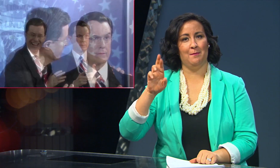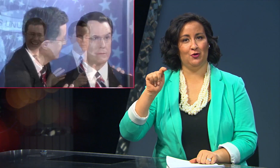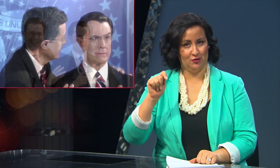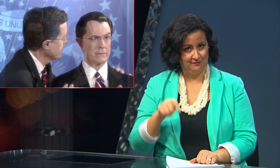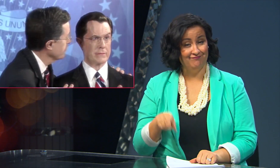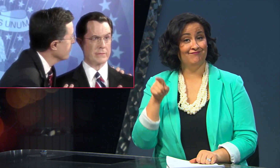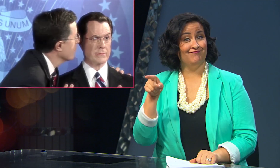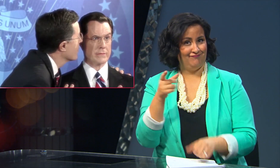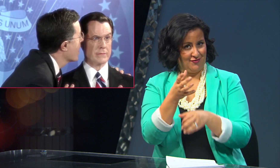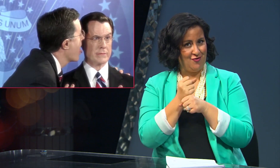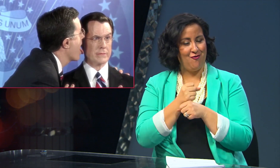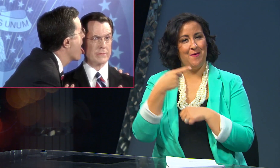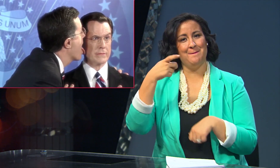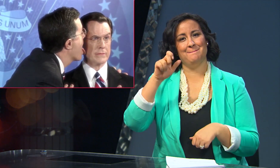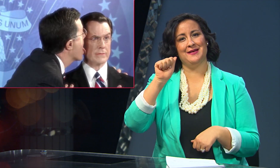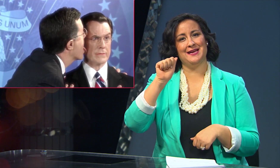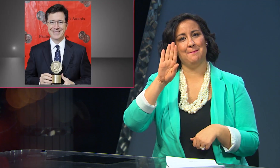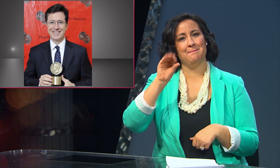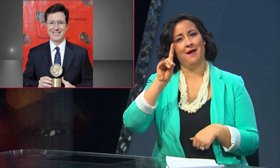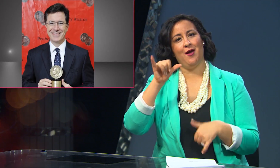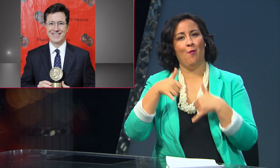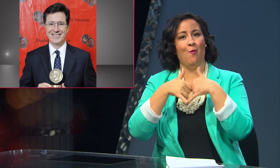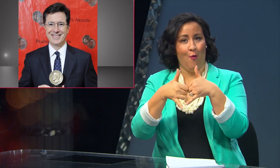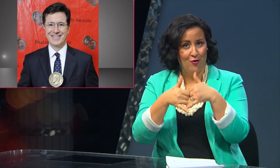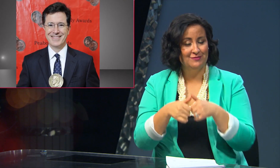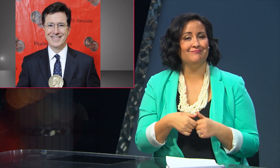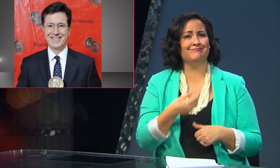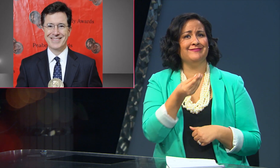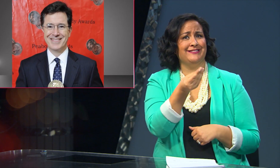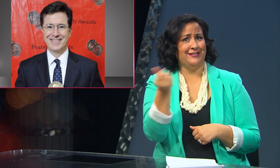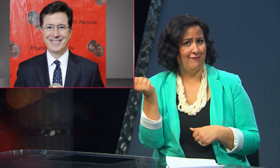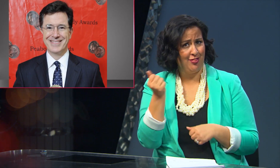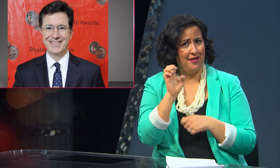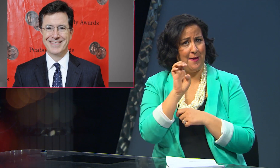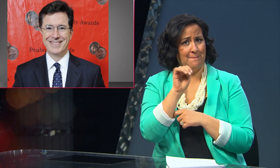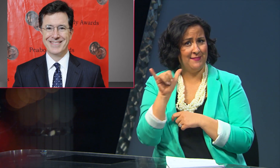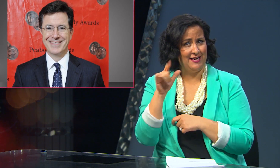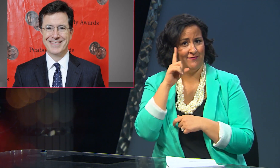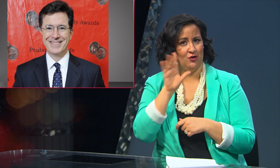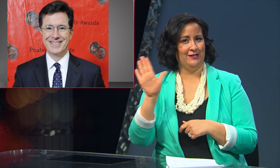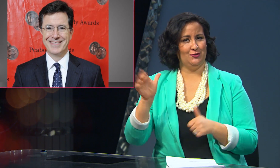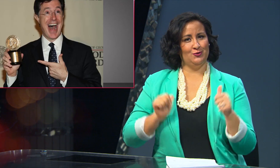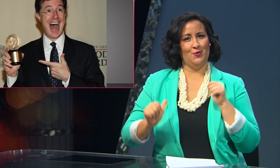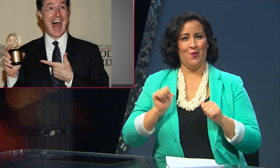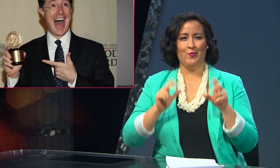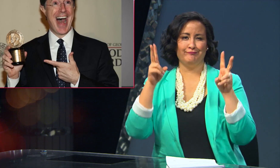COLBERT HAS WON THE PEABODY AWARD AND SEVERAL EMMY'S FOR HIS WORK ON COMEDY CENTRAL, HE